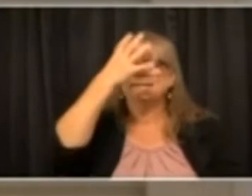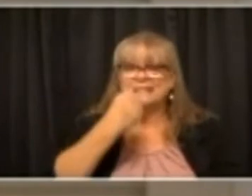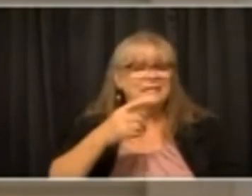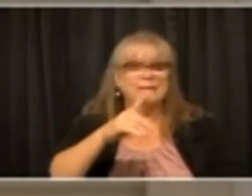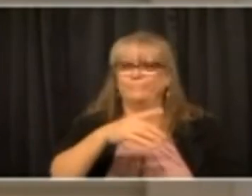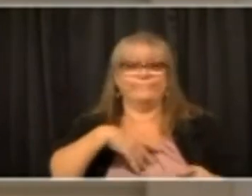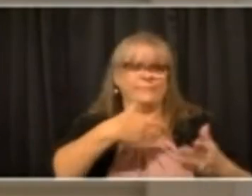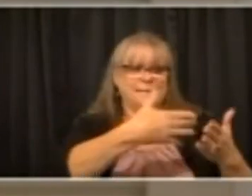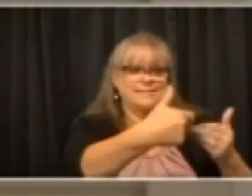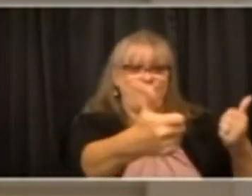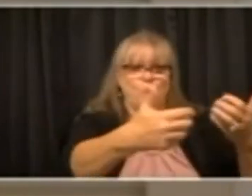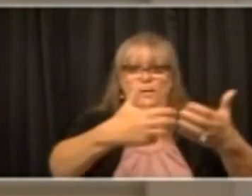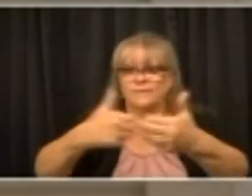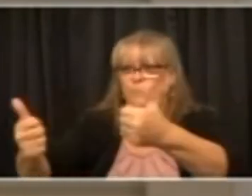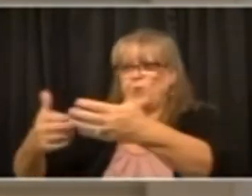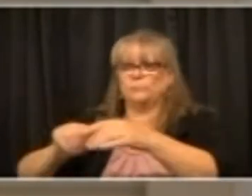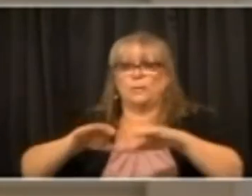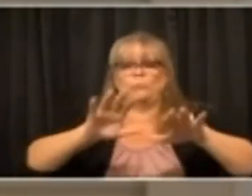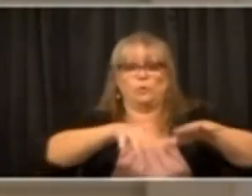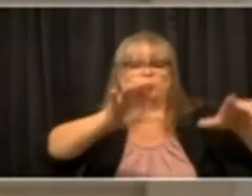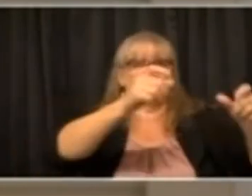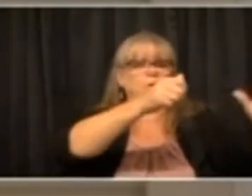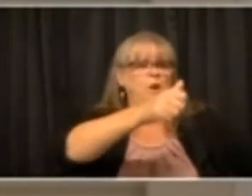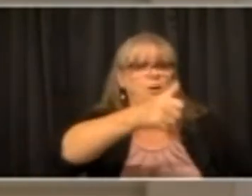allocated federal funds to the state's disaster emergency